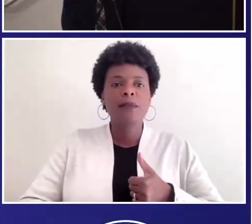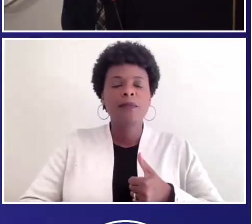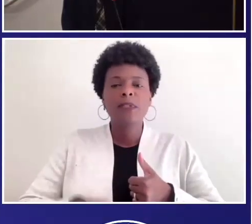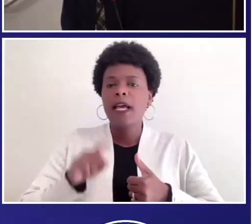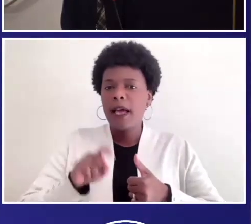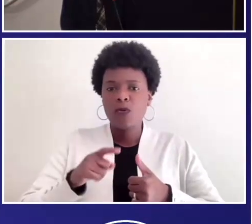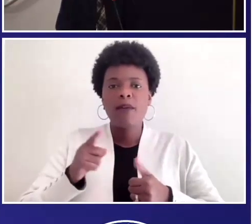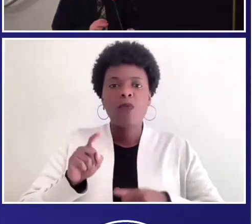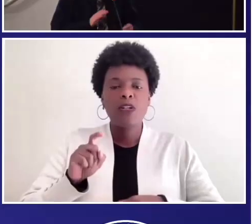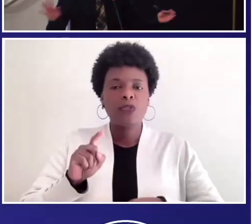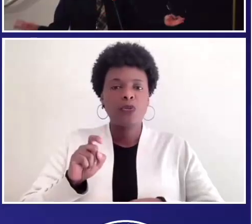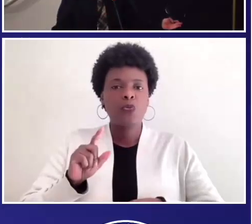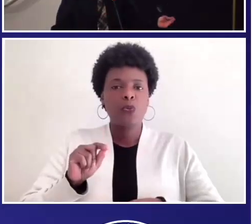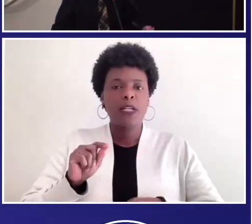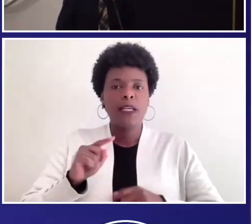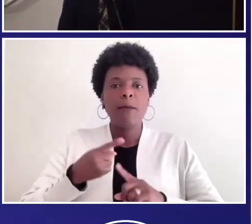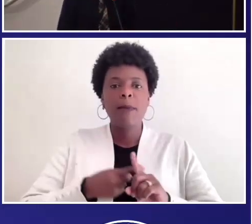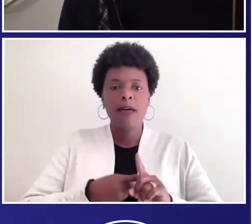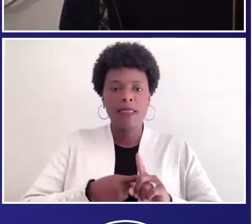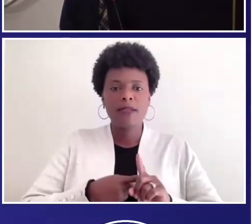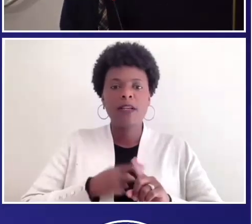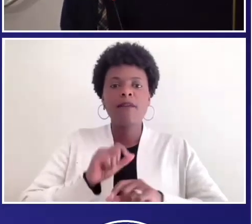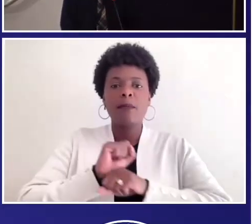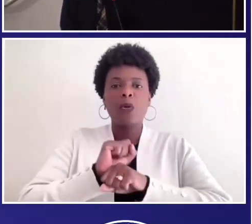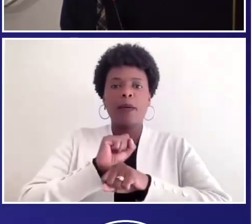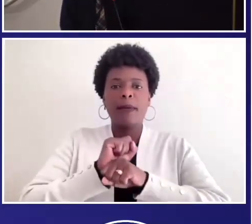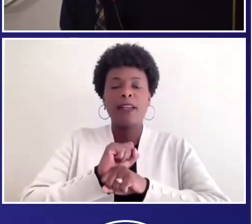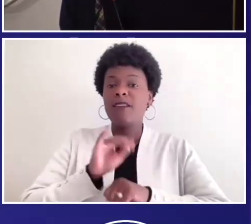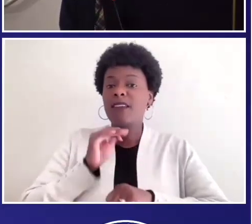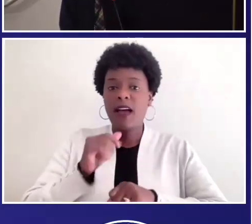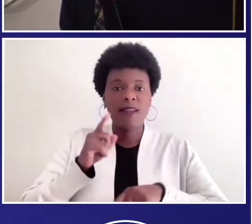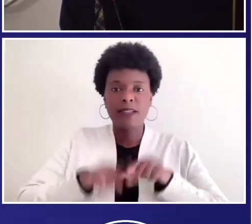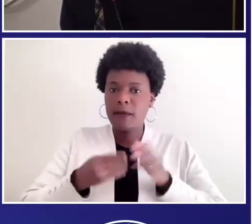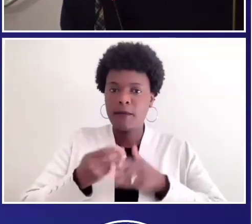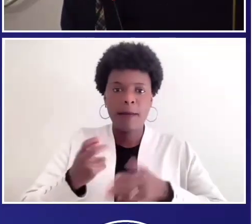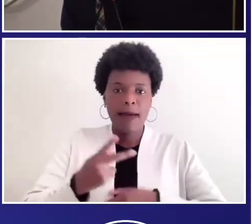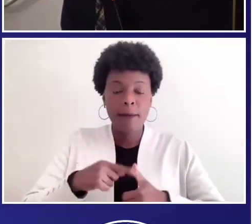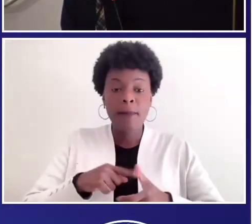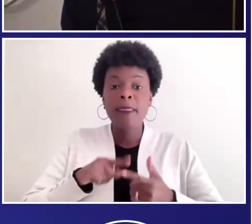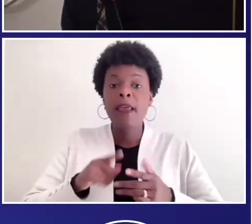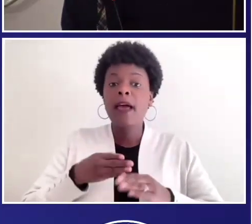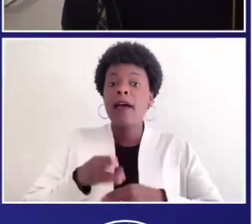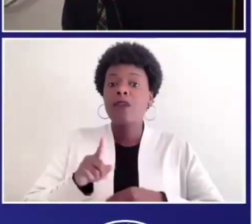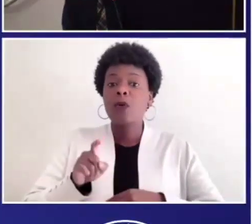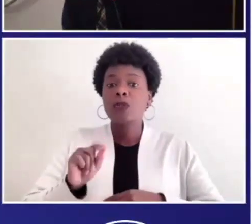employment or else buybacks are not available to them. After they've reached that 120th month, if they're not enrolled